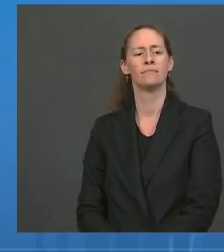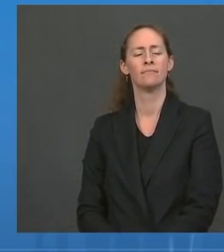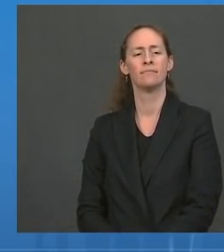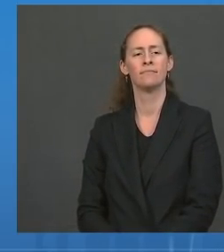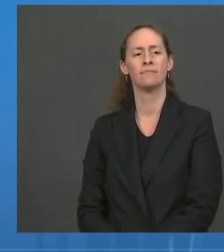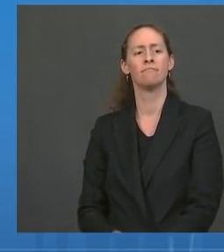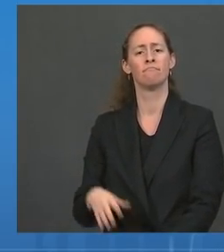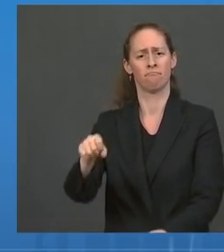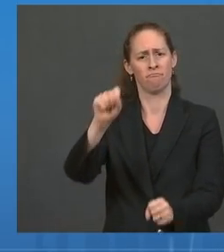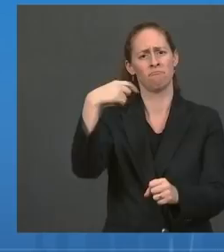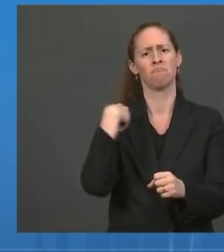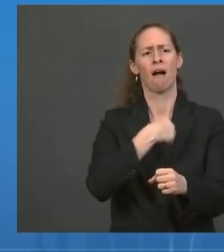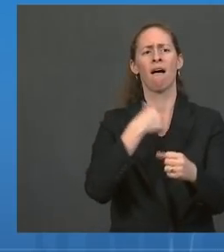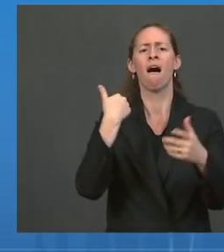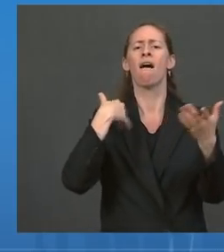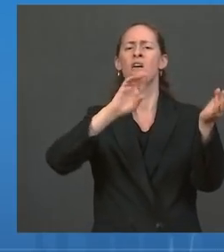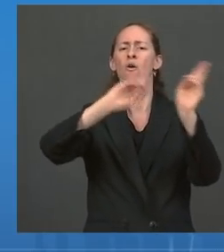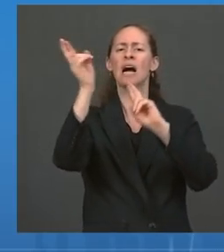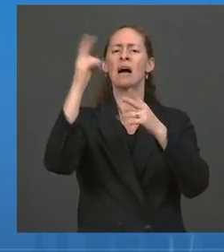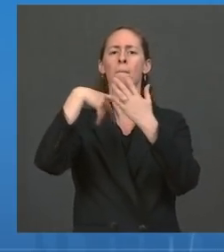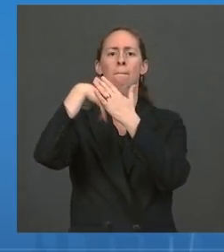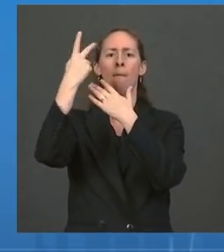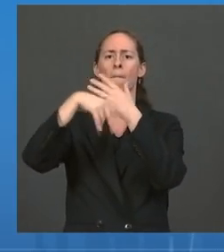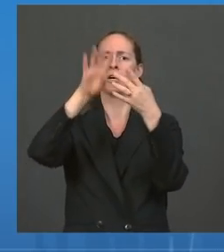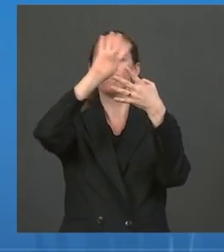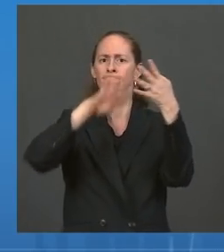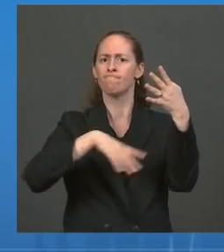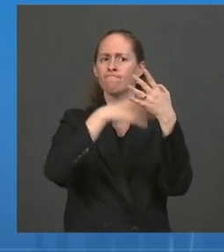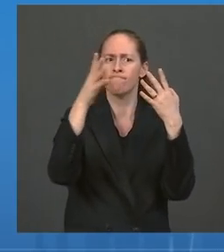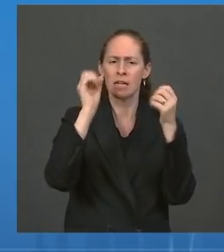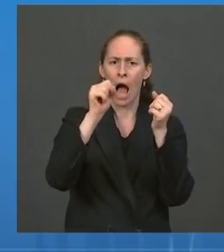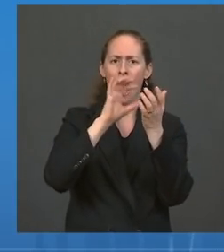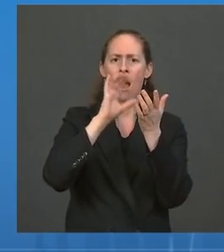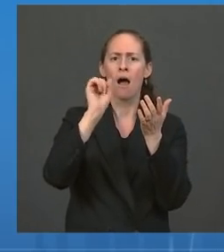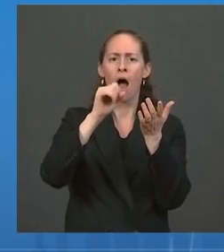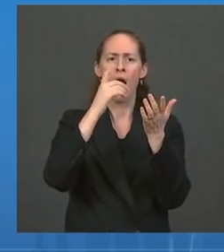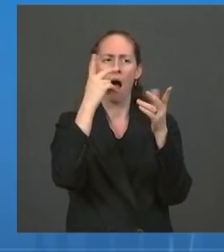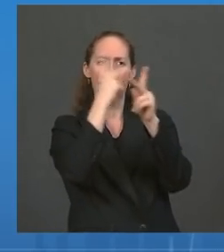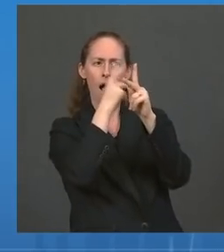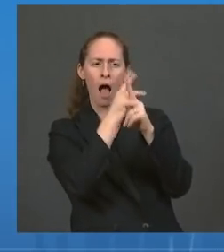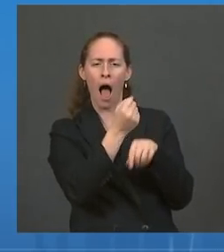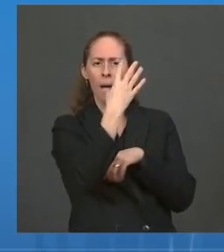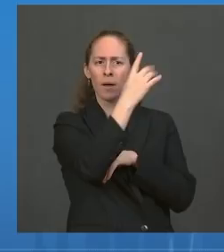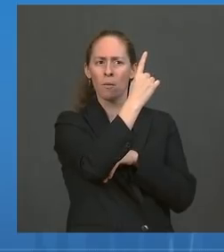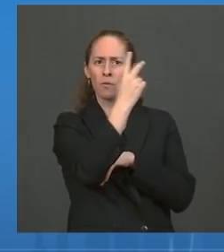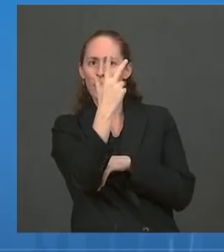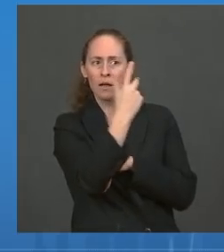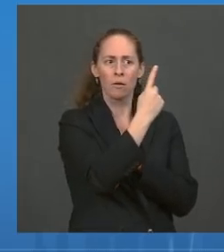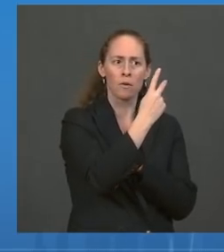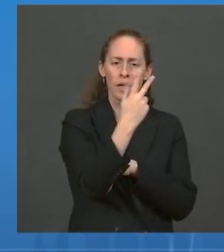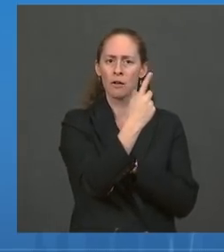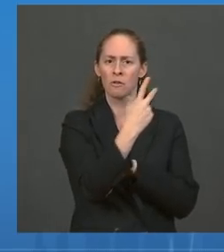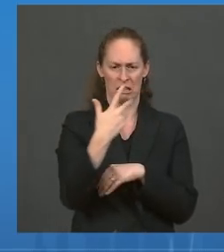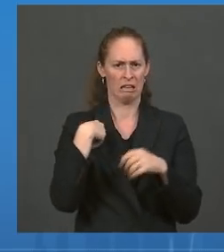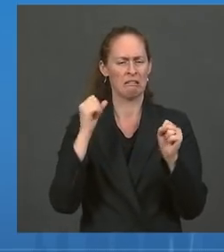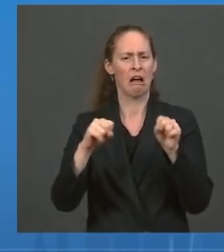the number of people and who has gotten a third boost -- the third dose -- and we're actively tracking that. Mr. Zients: Next question.